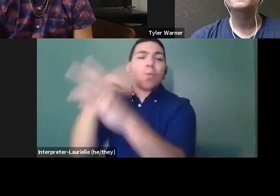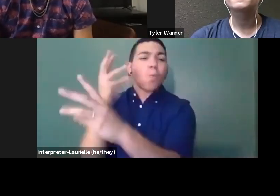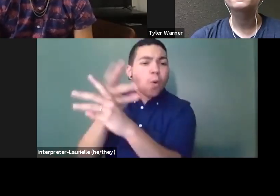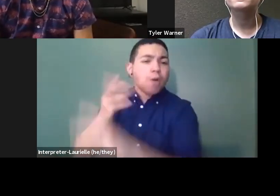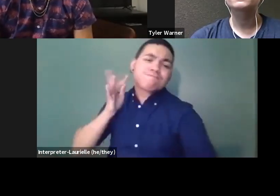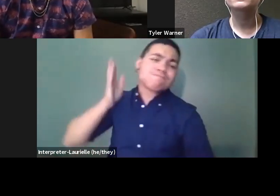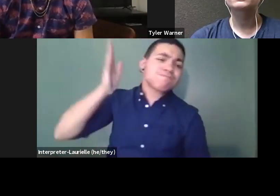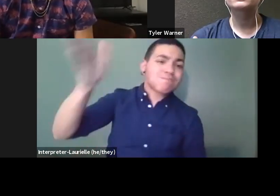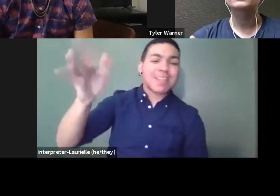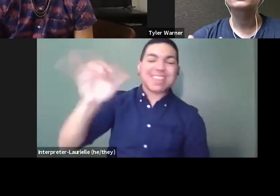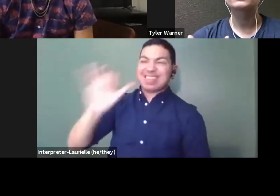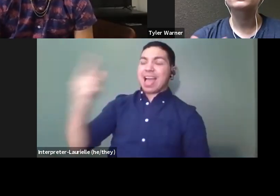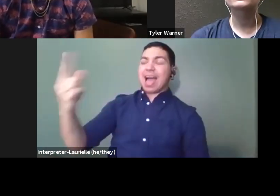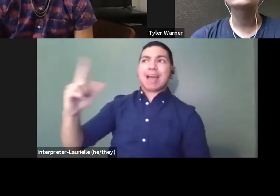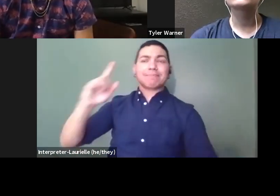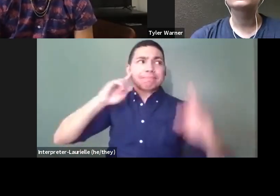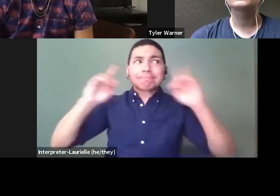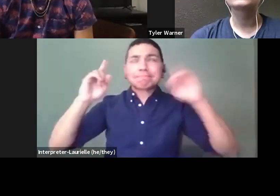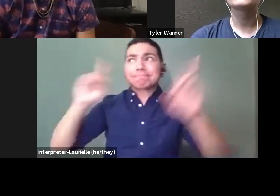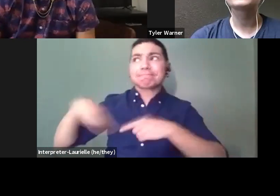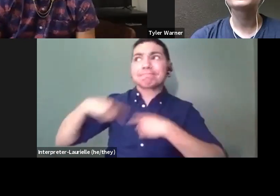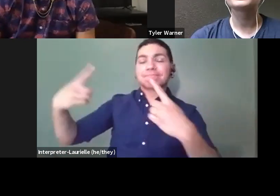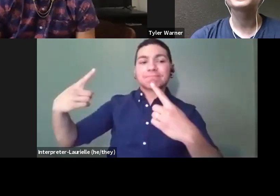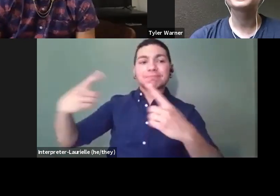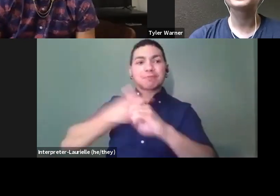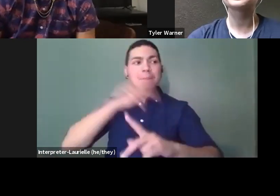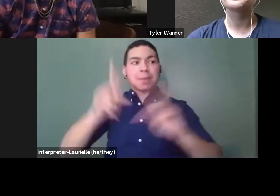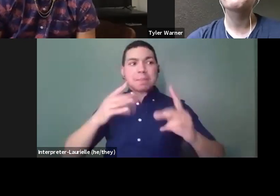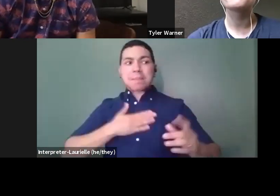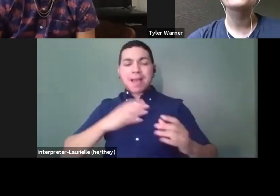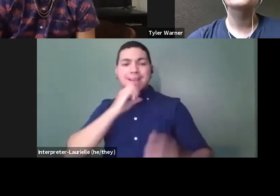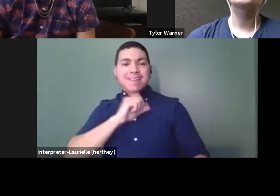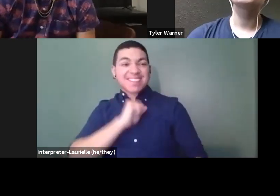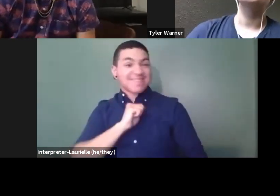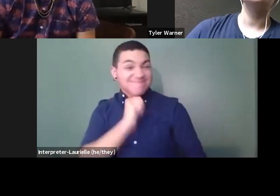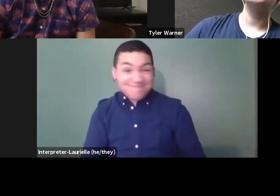Others?